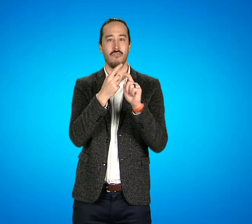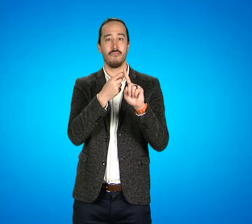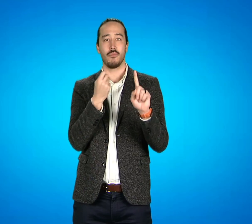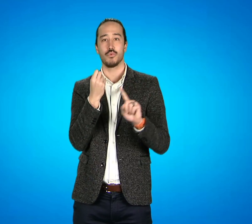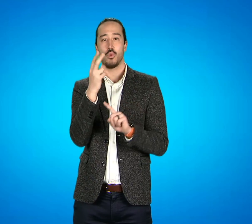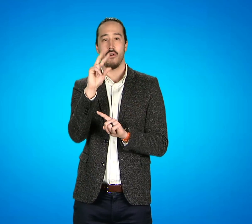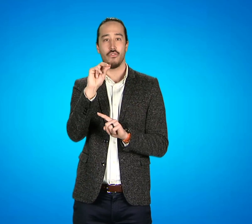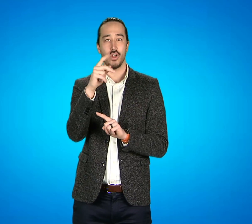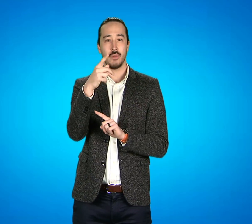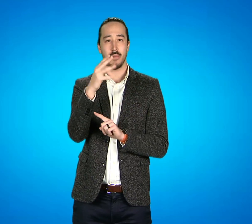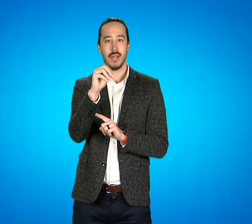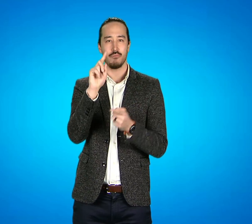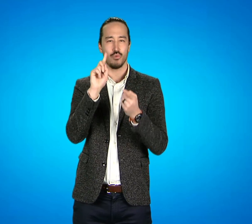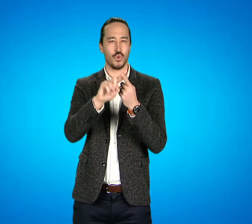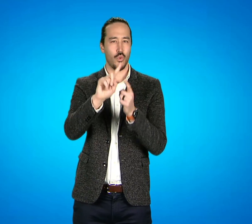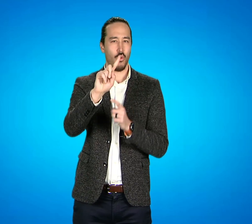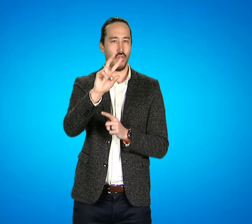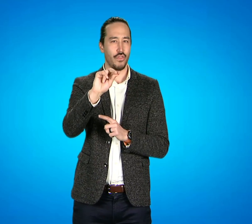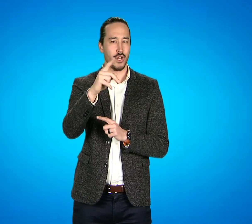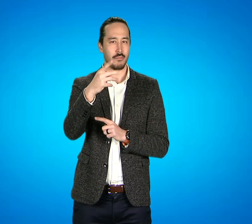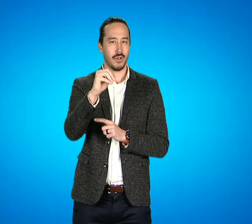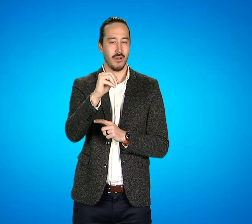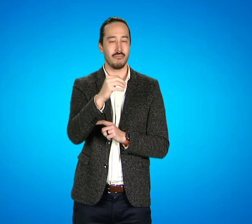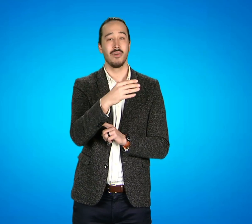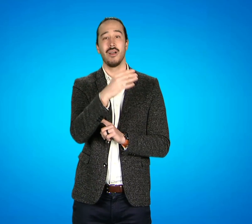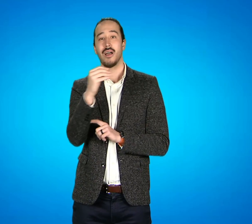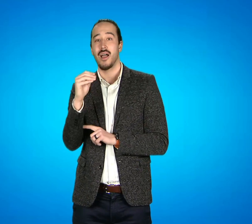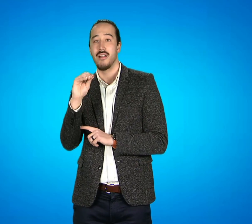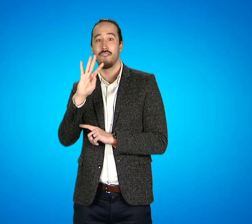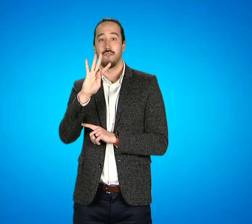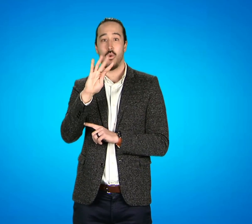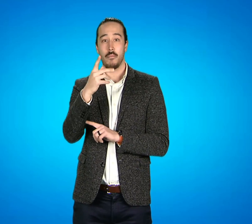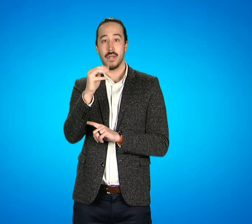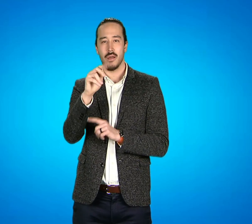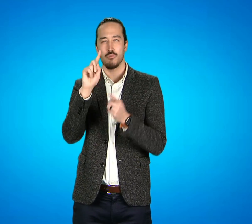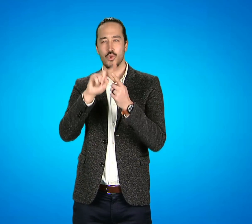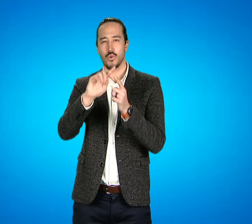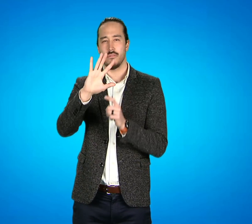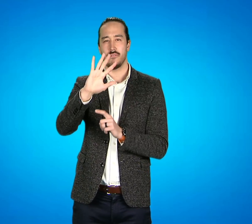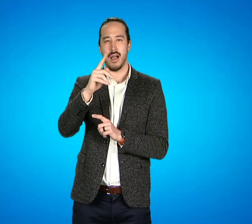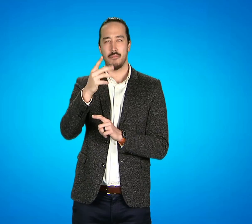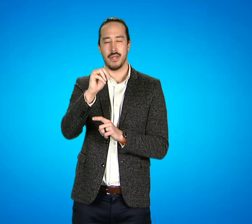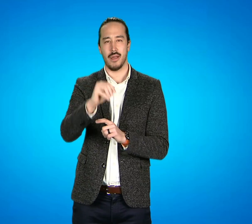from 12:30 PM to 1:30 PM and 4:00 PM to 5:00 PM.